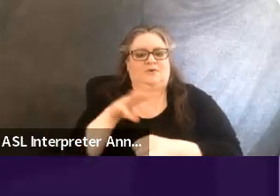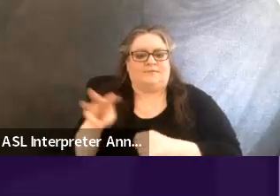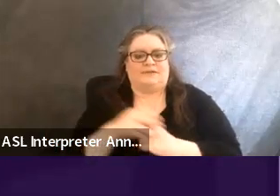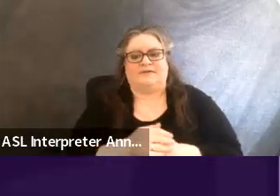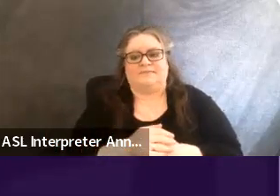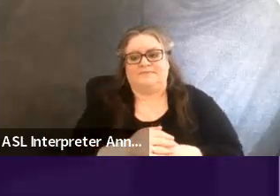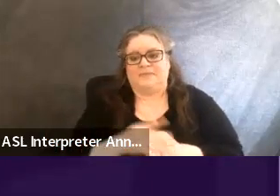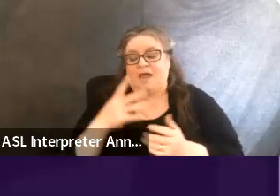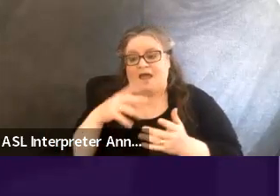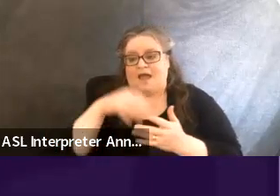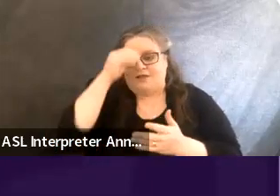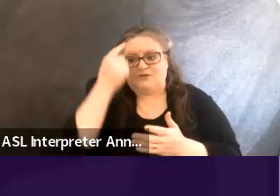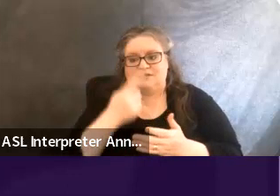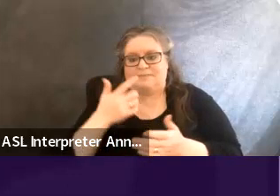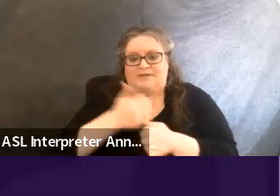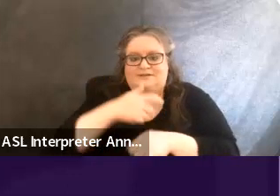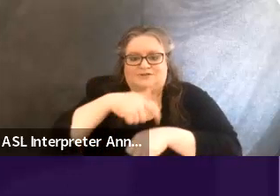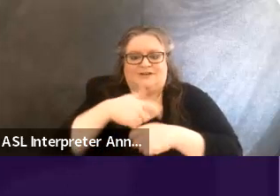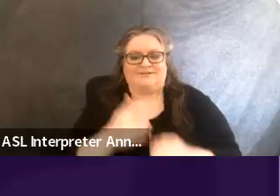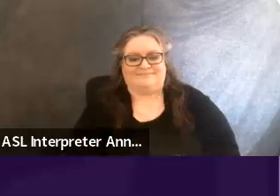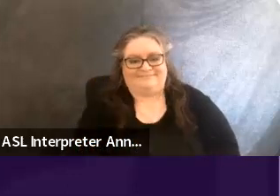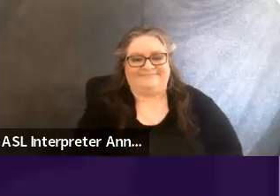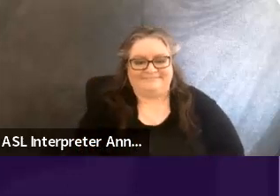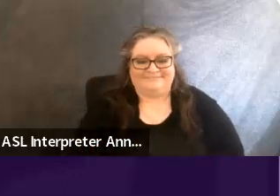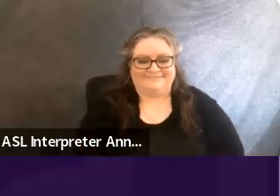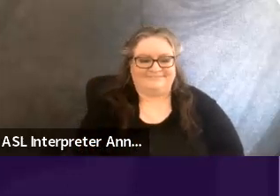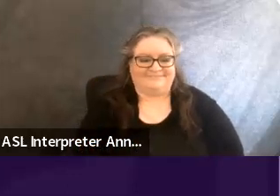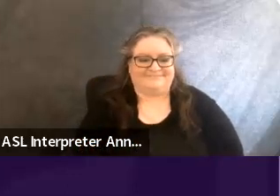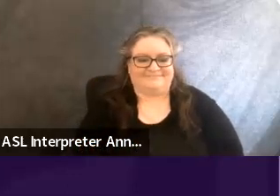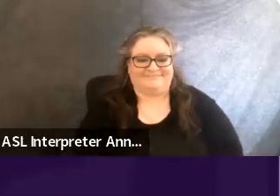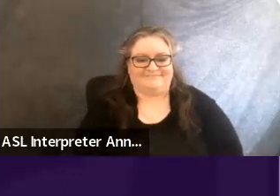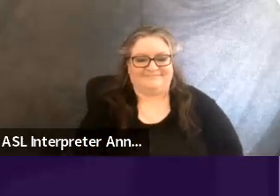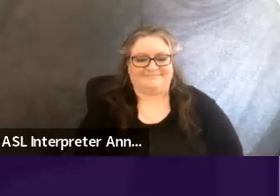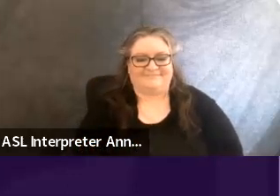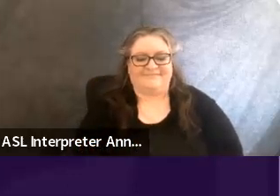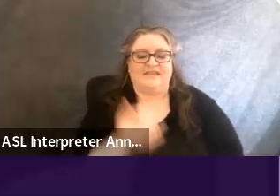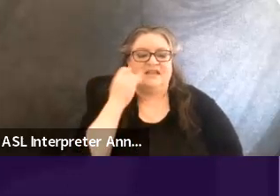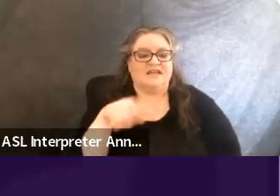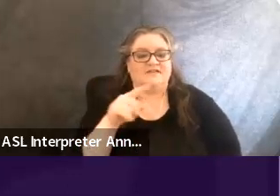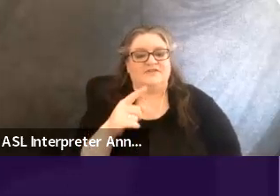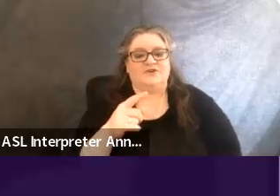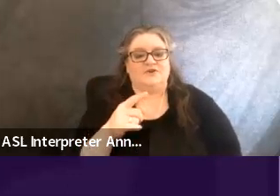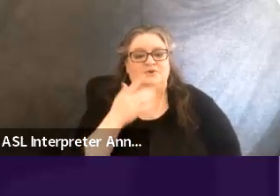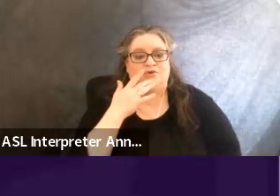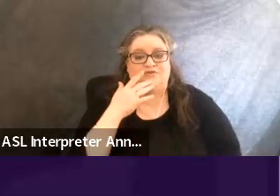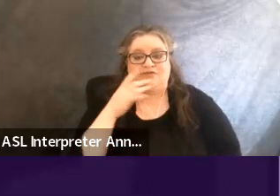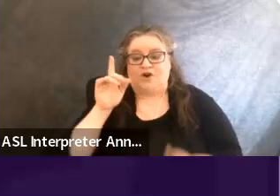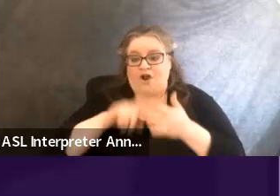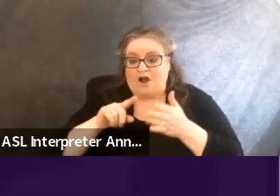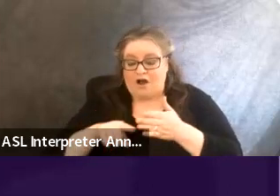I just learn something new every time. And if you prefer the audit to be done by professionals,